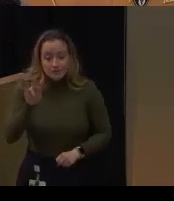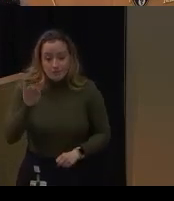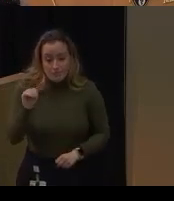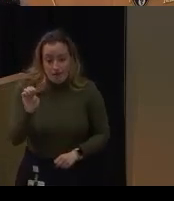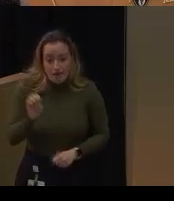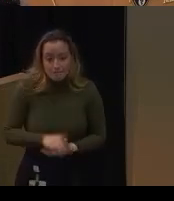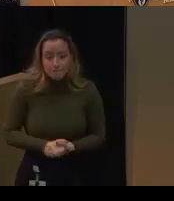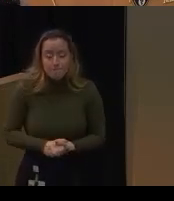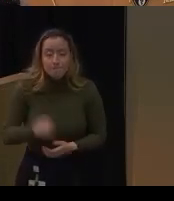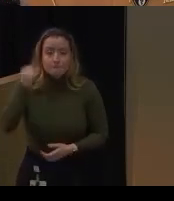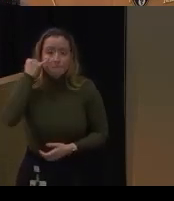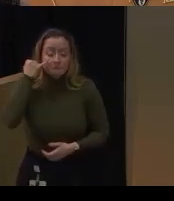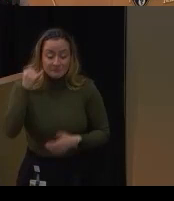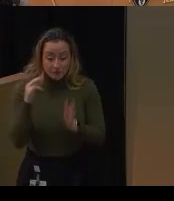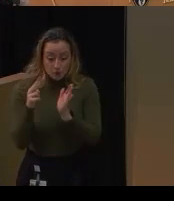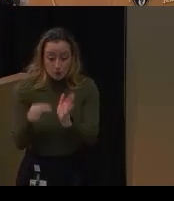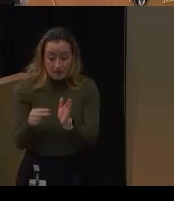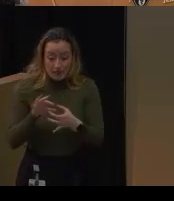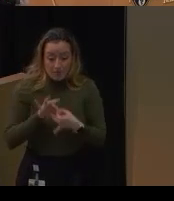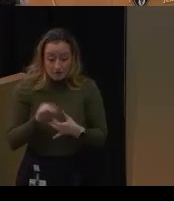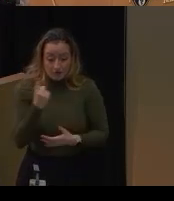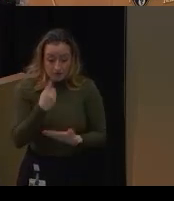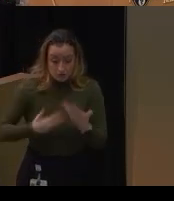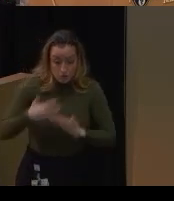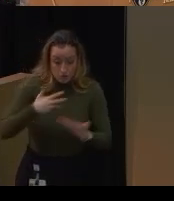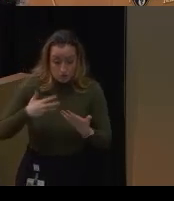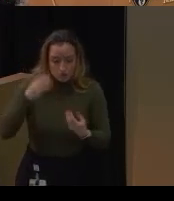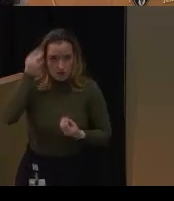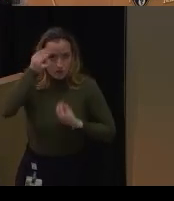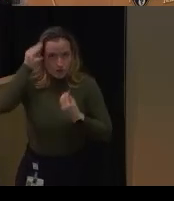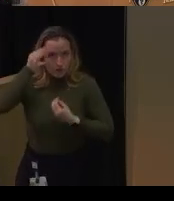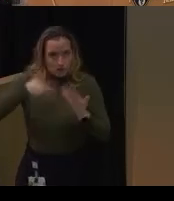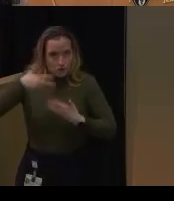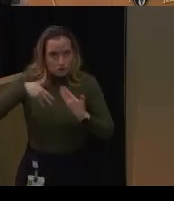read about something social you're more likely to think about social things right afterwards in